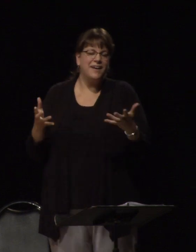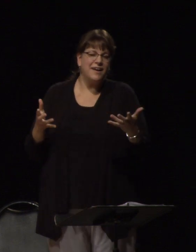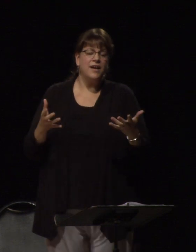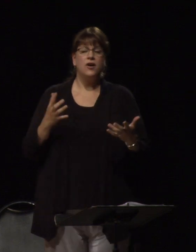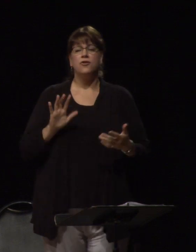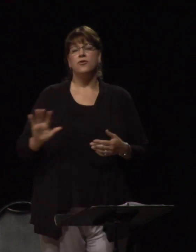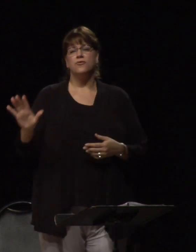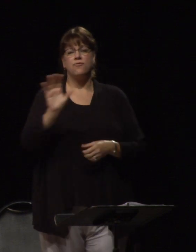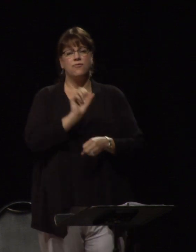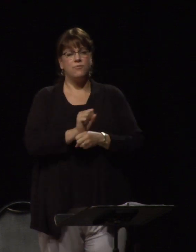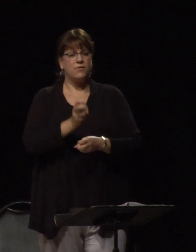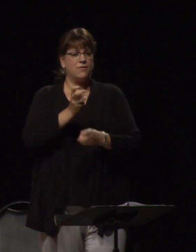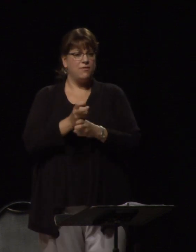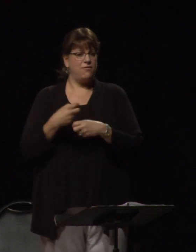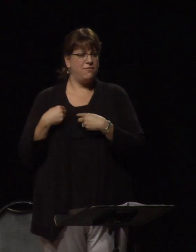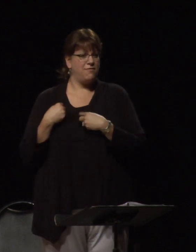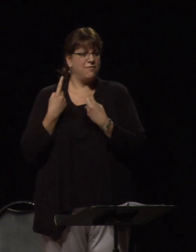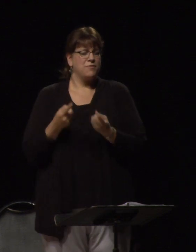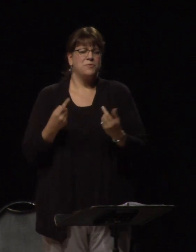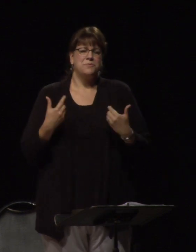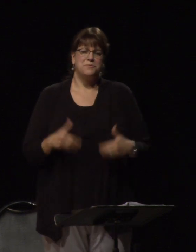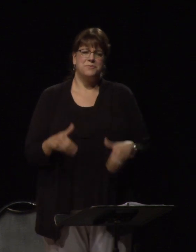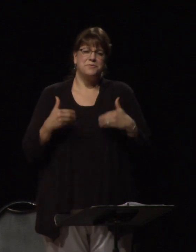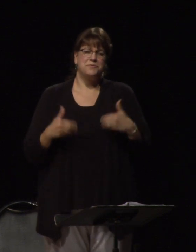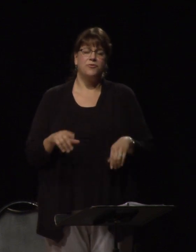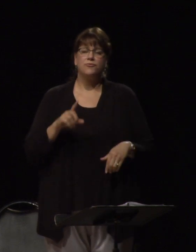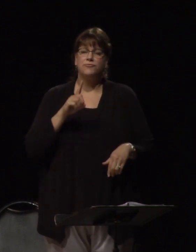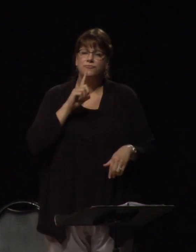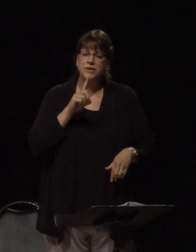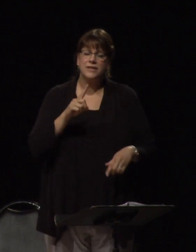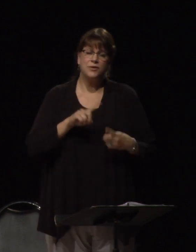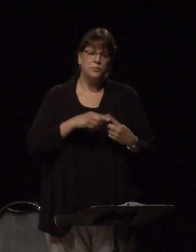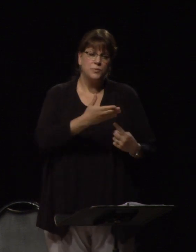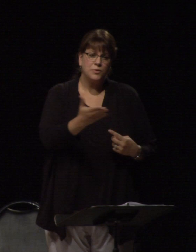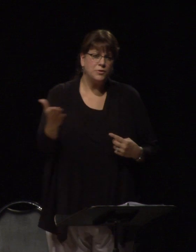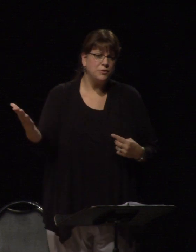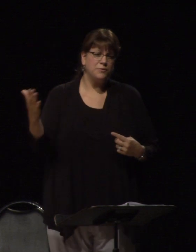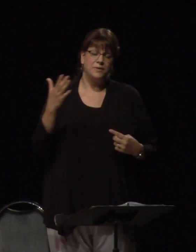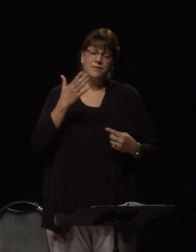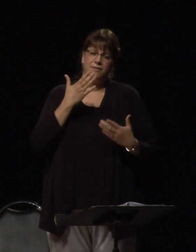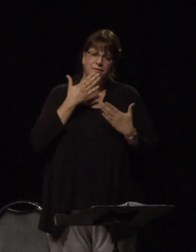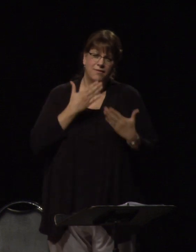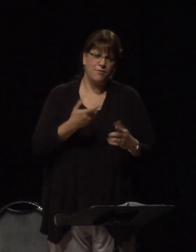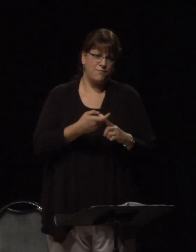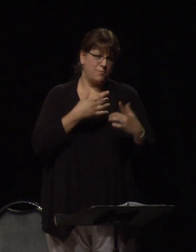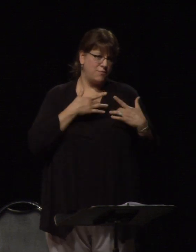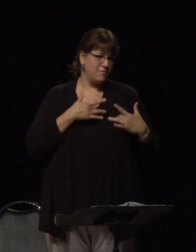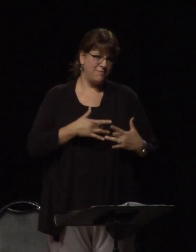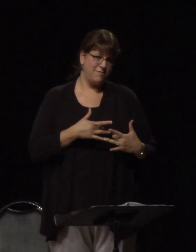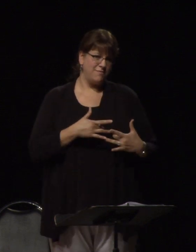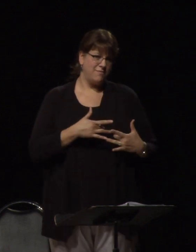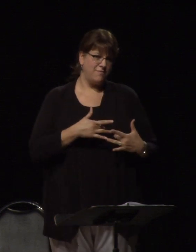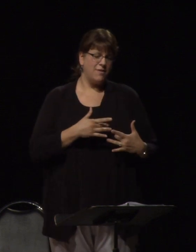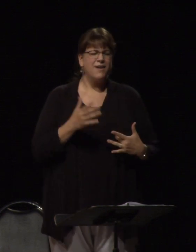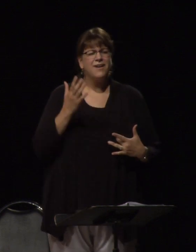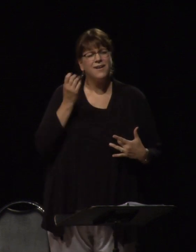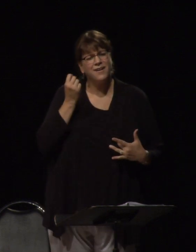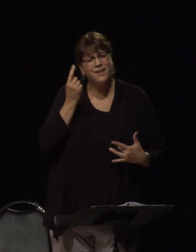TO THIS POINT, I CAN ONLY OFFER MY HEARTFELT THANKS. THERE WILL STILL BE ADJUSTMENTS TO BE MADE ONCE WE GAIN